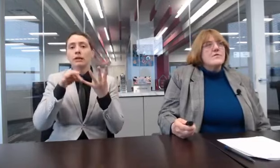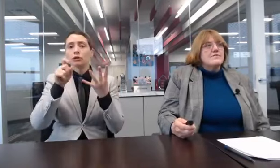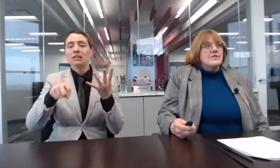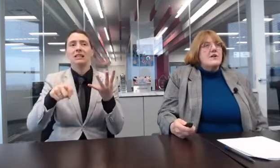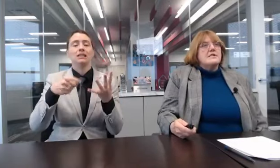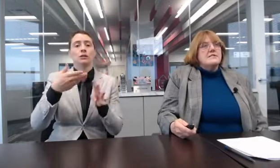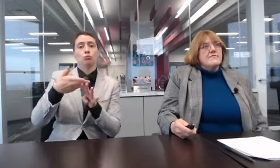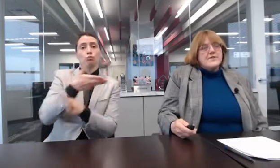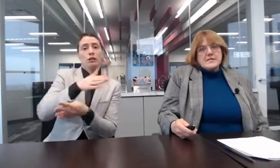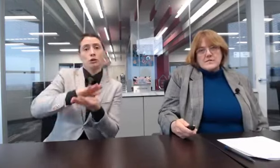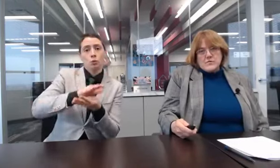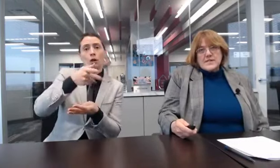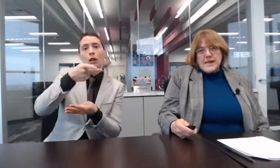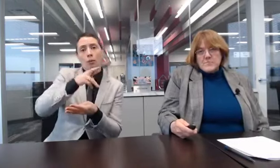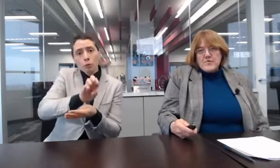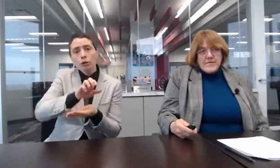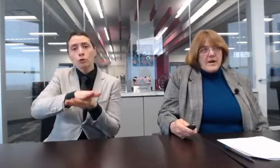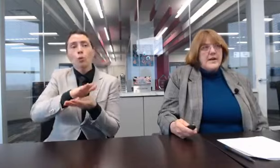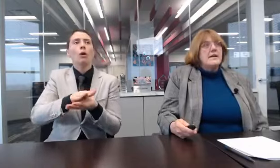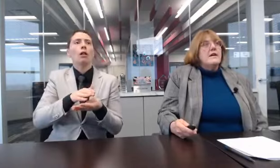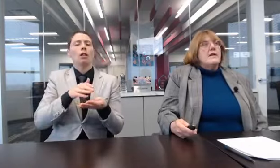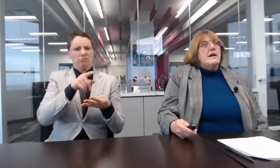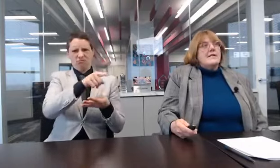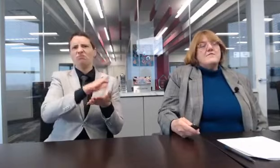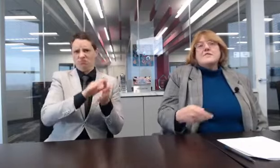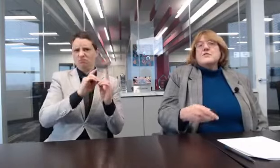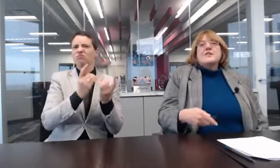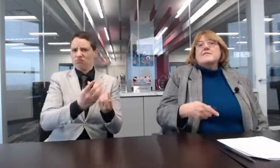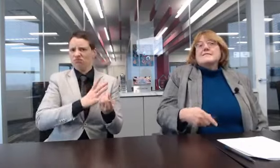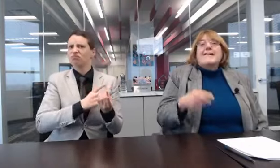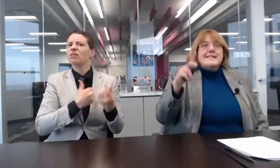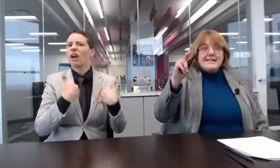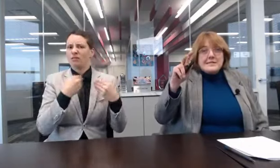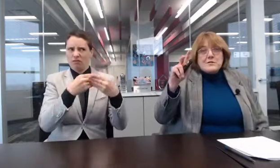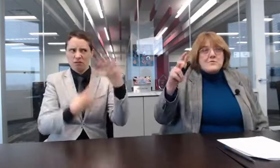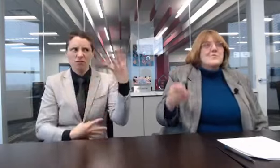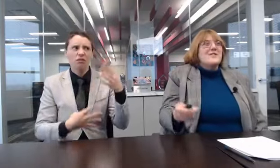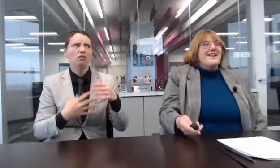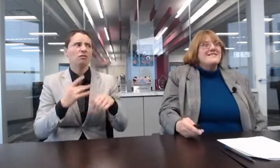There's a lot of different things schools can provide, even if the child's not in school yet.